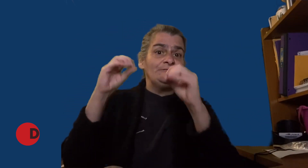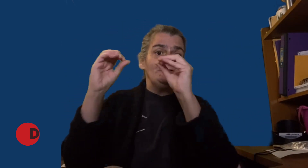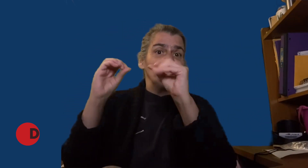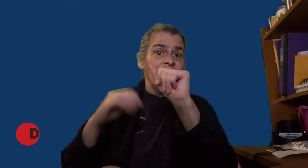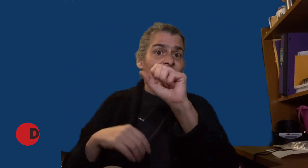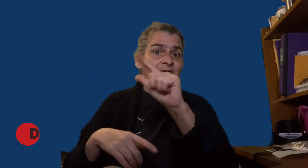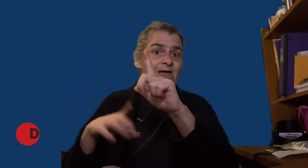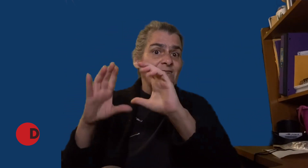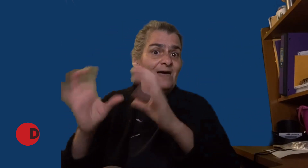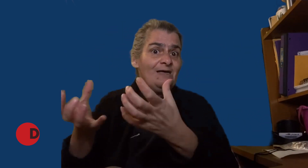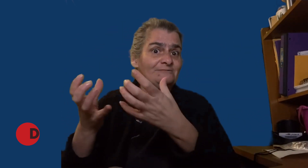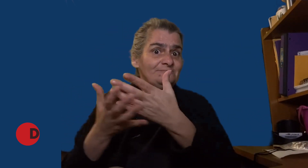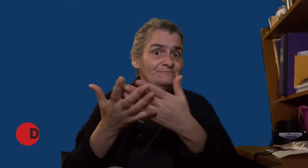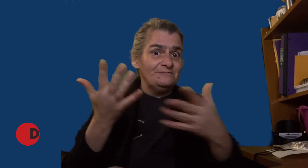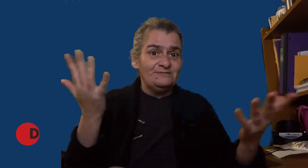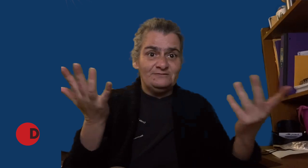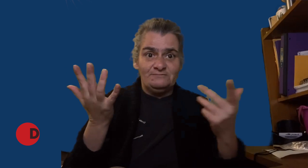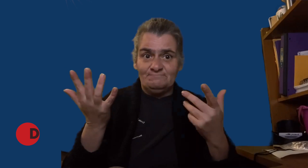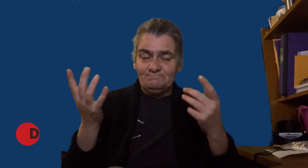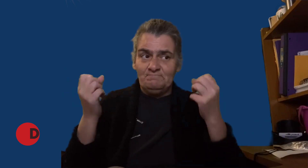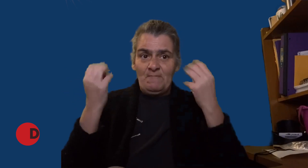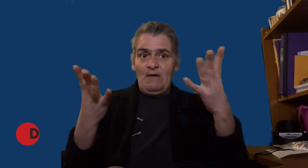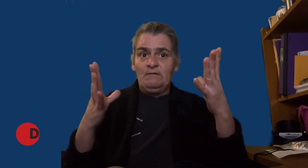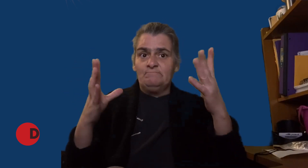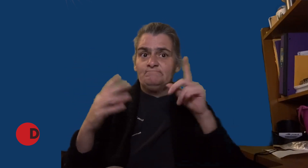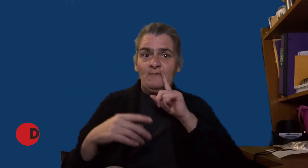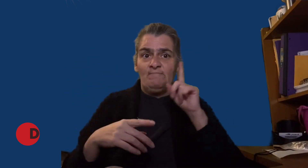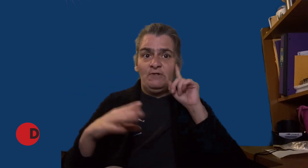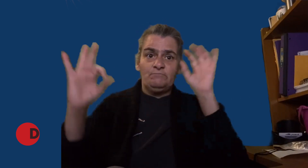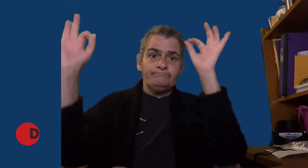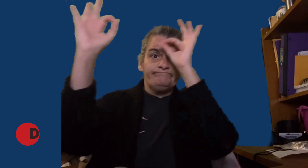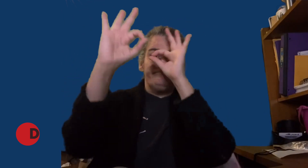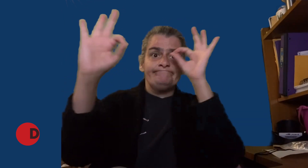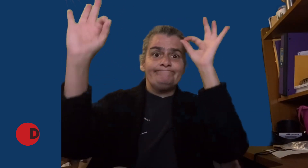contact information. Once we get everything figured out,